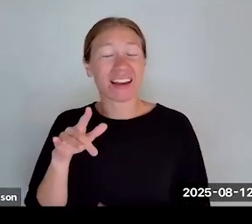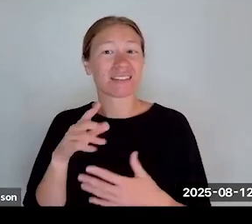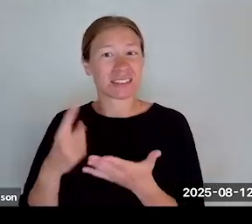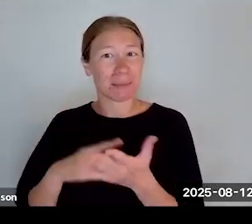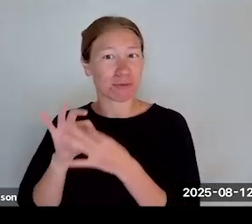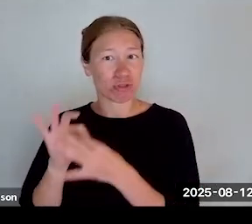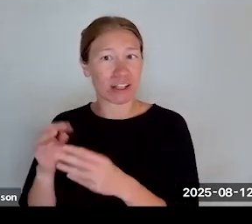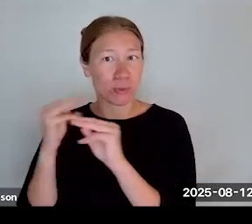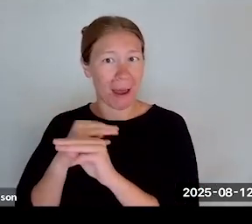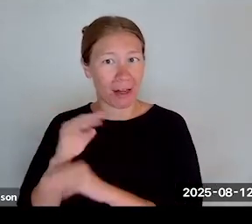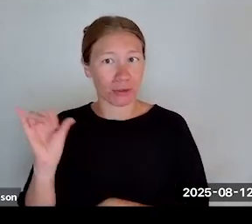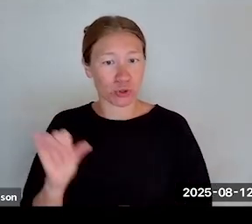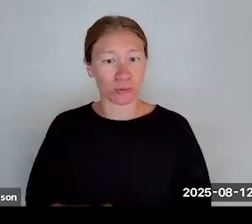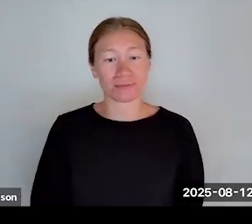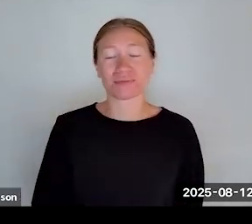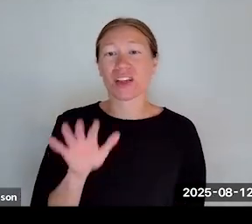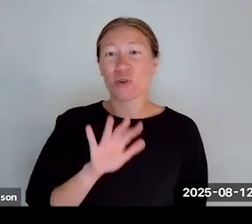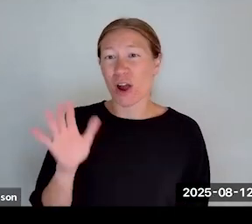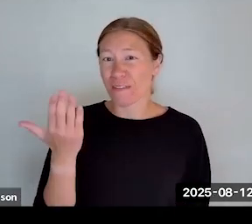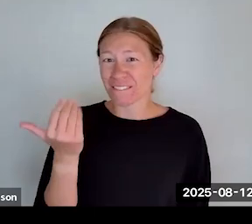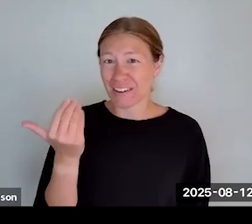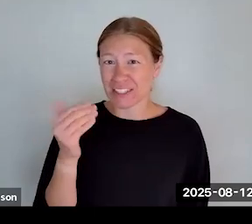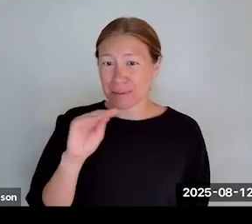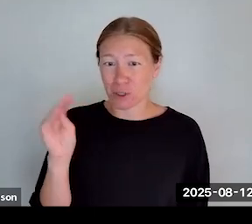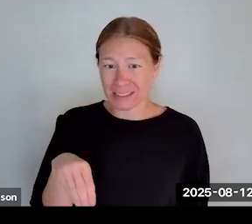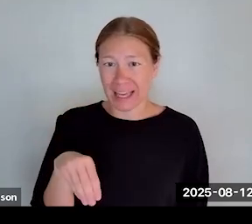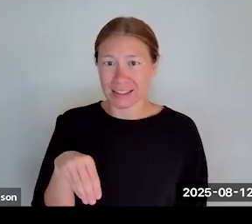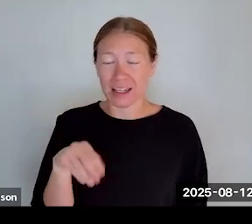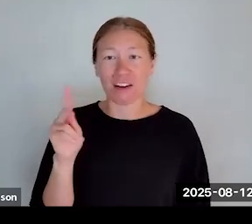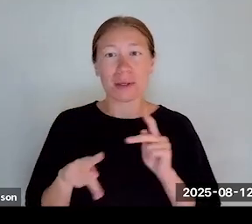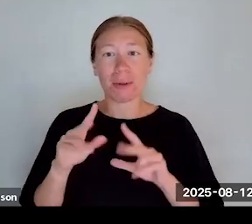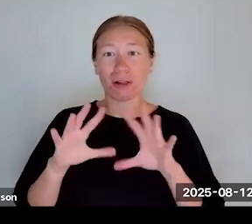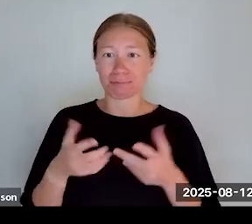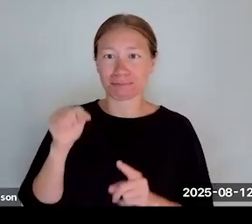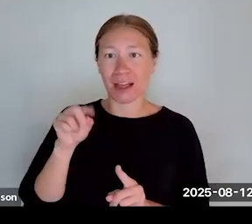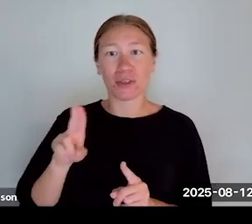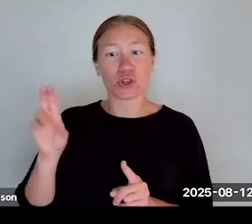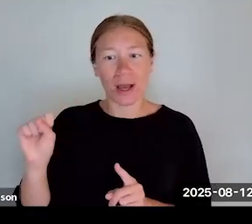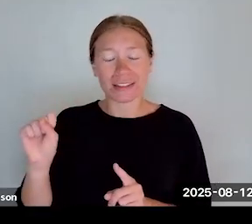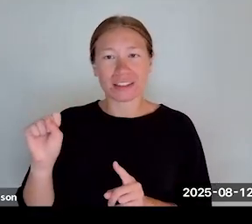of people in the United States are neurodivergent, which equates to an estimated 50 to 70 million people.